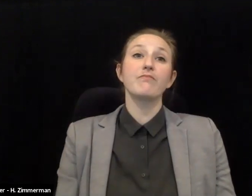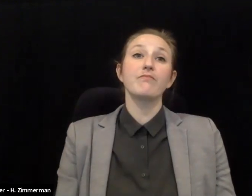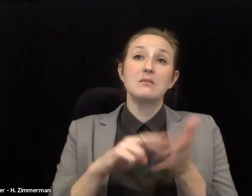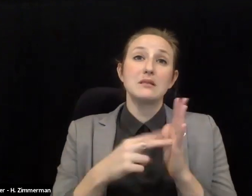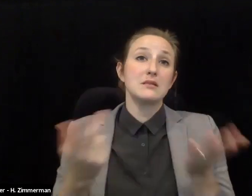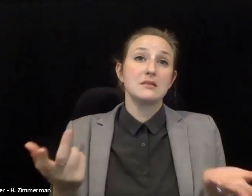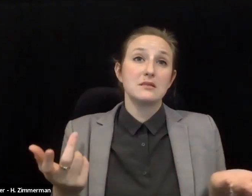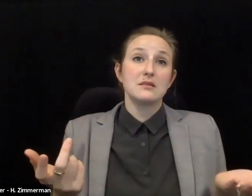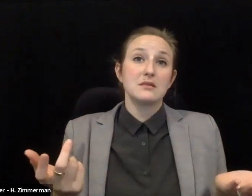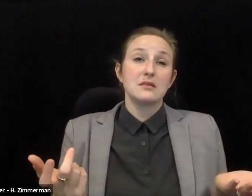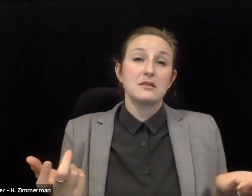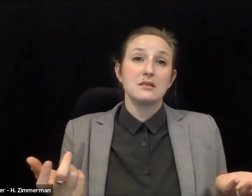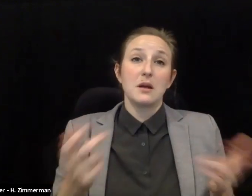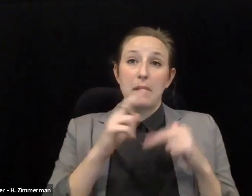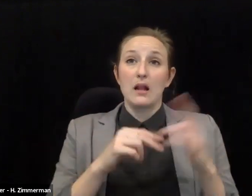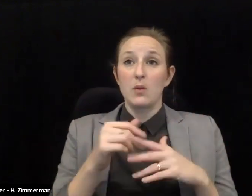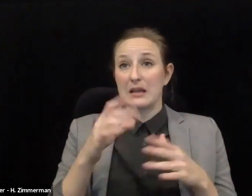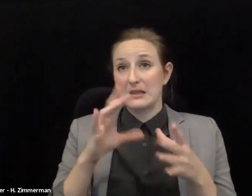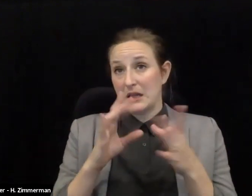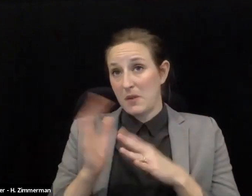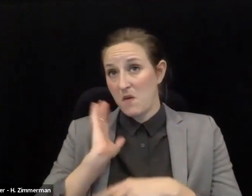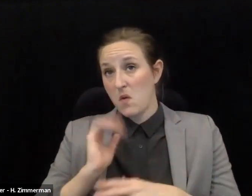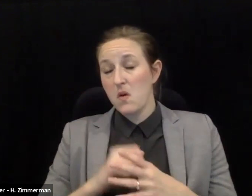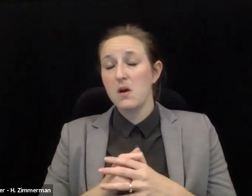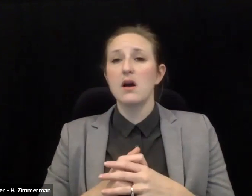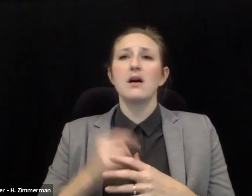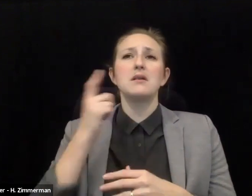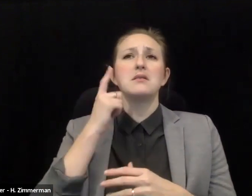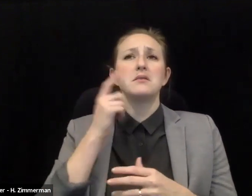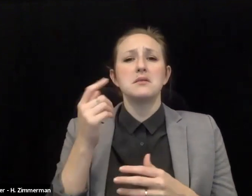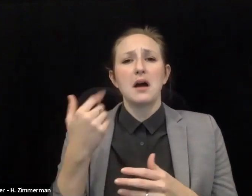to build on what I was saying before, I think that there are a lot of ways that you can use